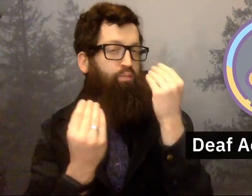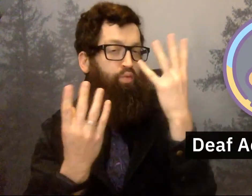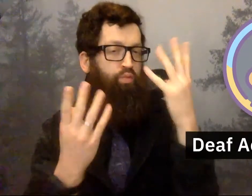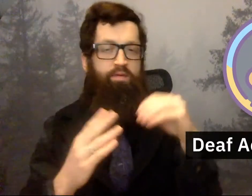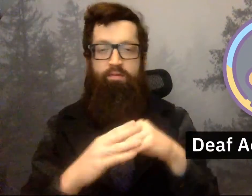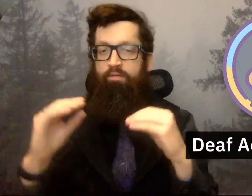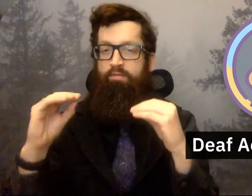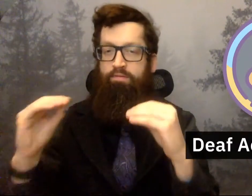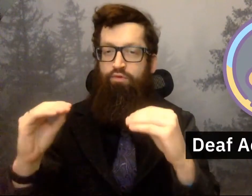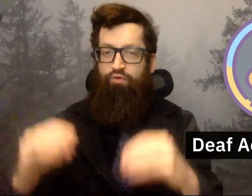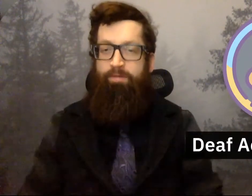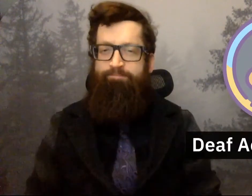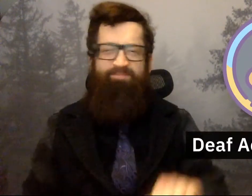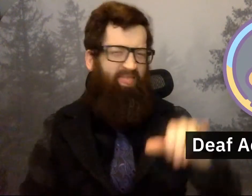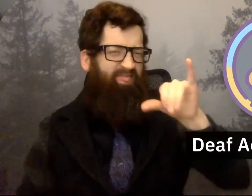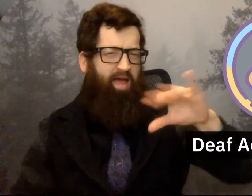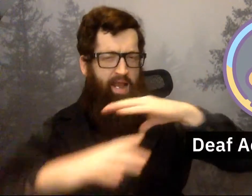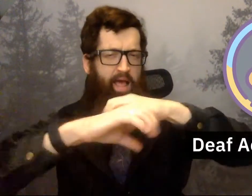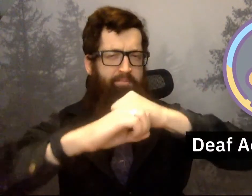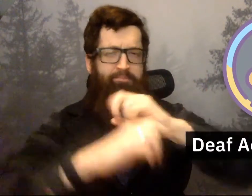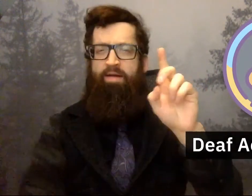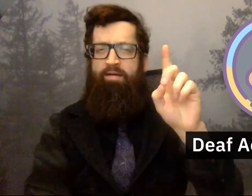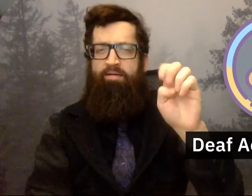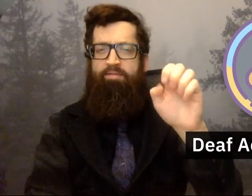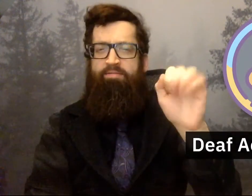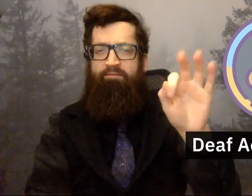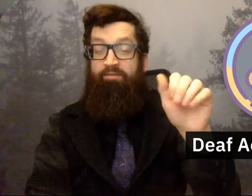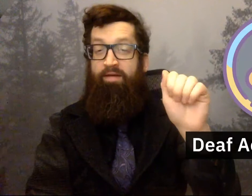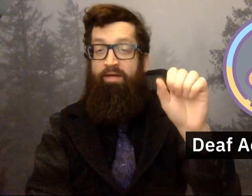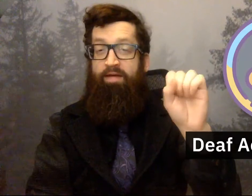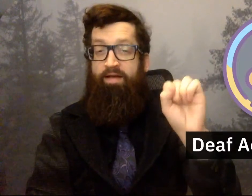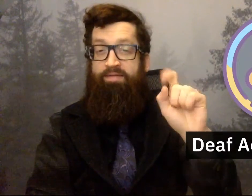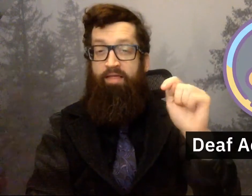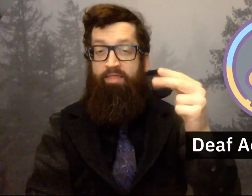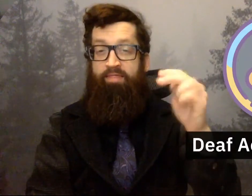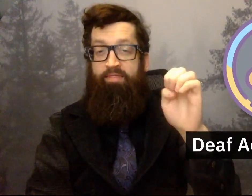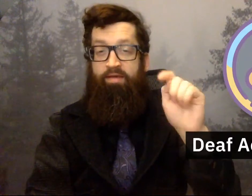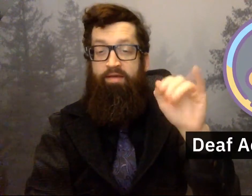There is beauty in the teaching. That's the quick definition of deaf aesthetics.